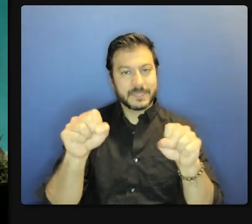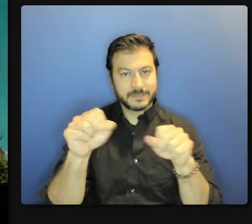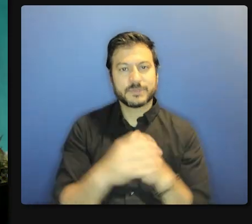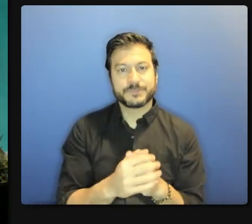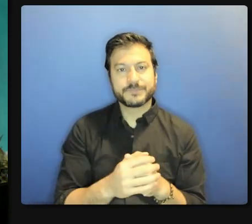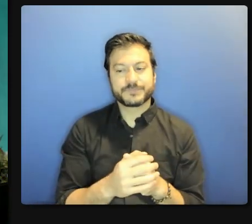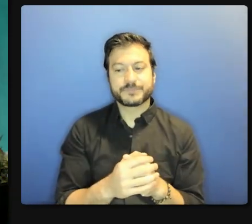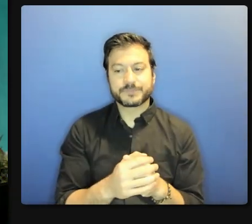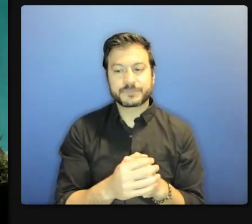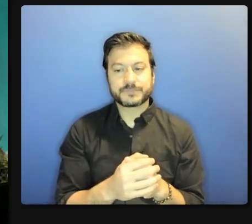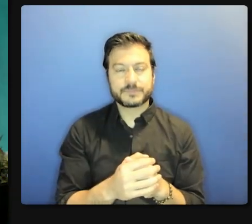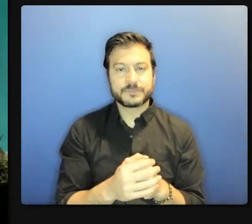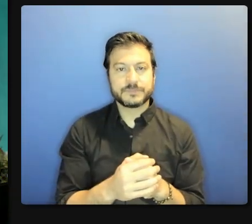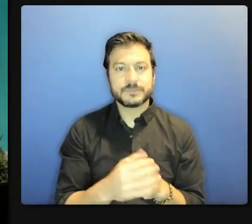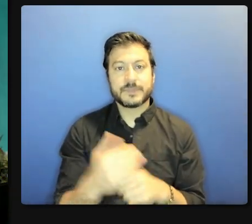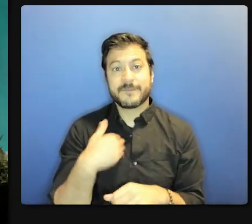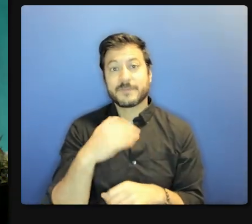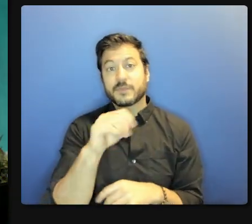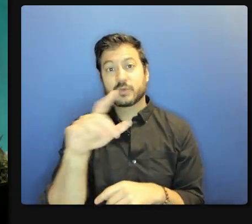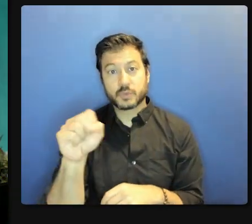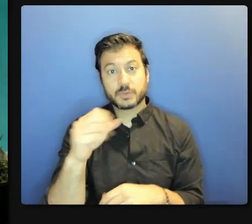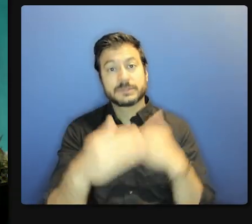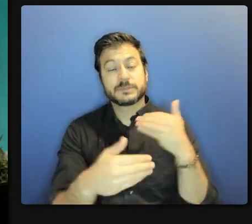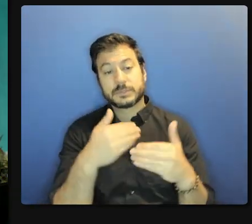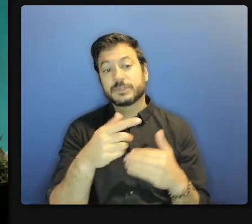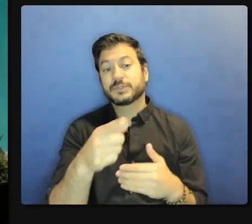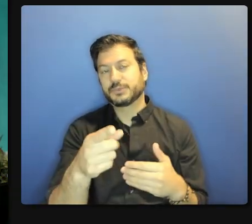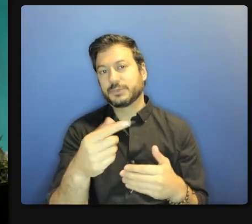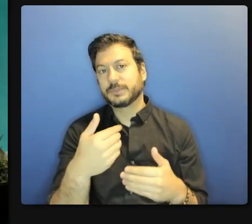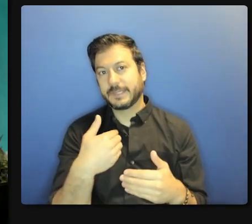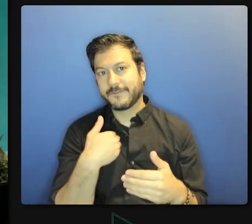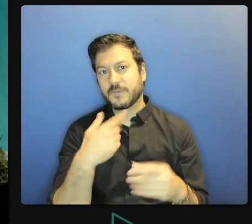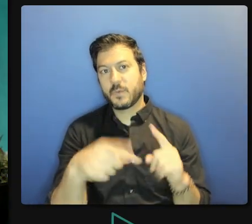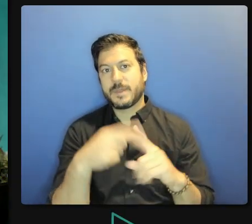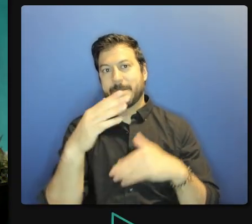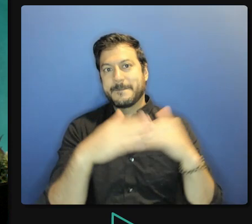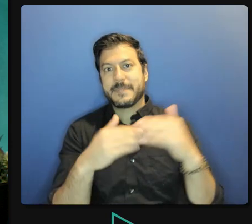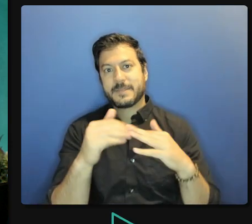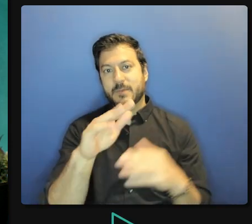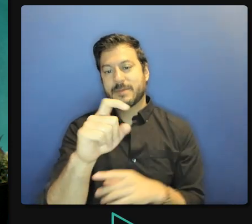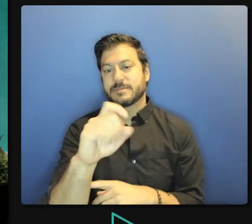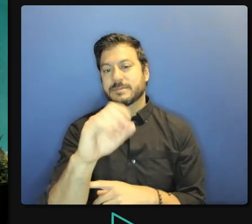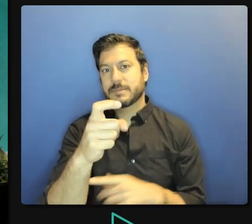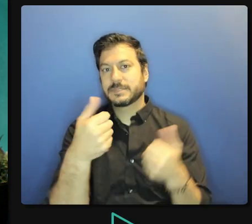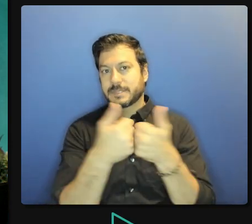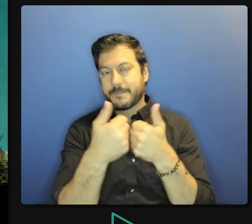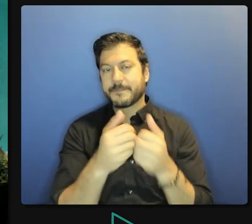We have in mind the tools and processes that you are accustomed to when building your Xbox game.